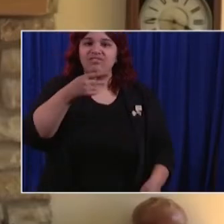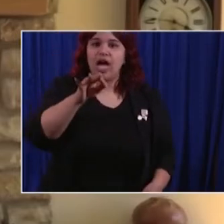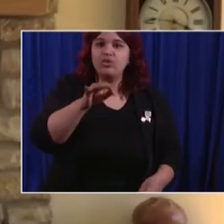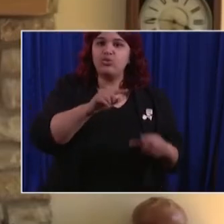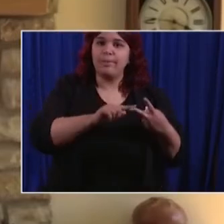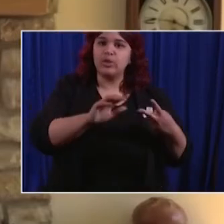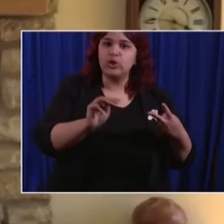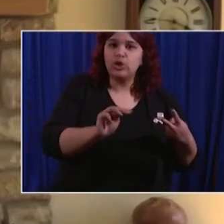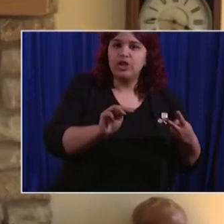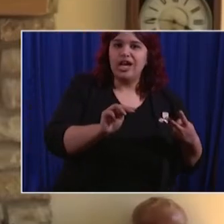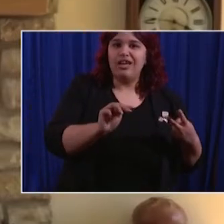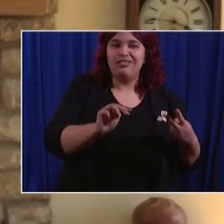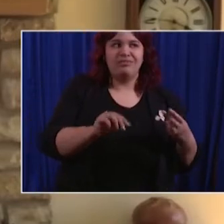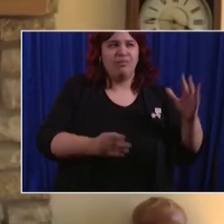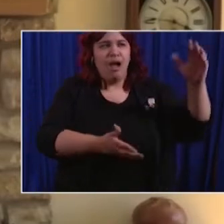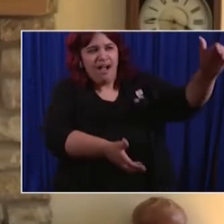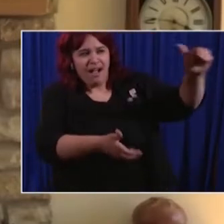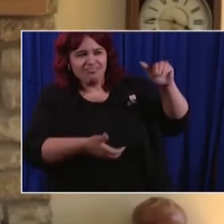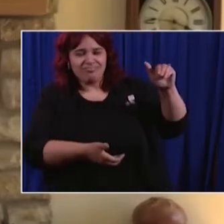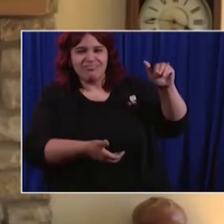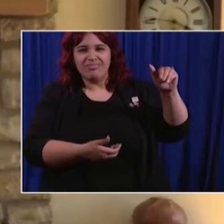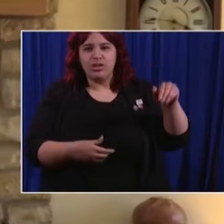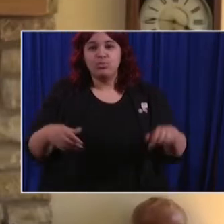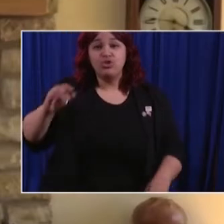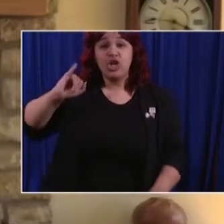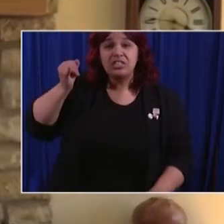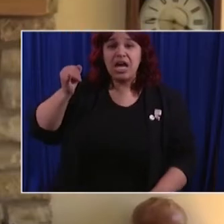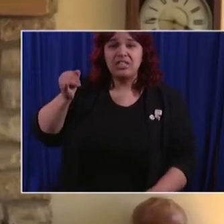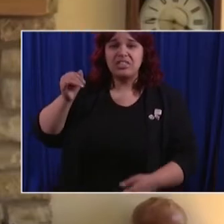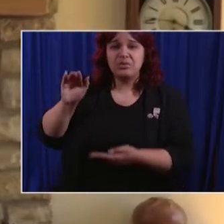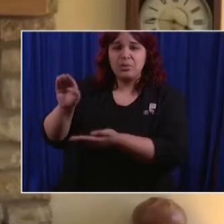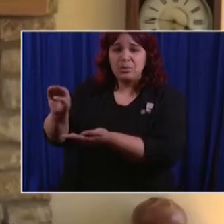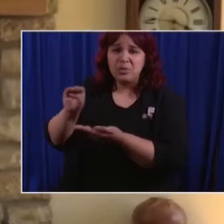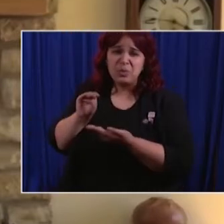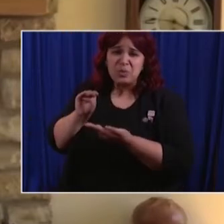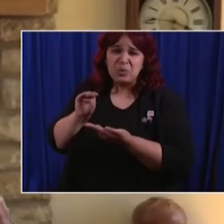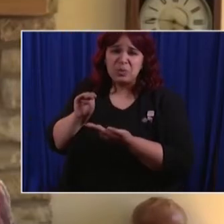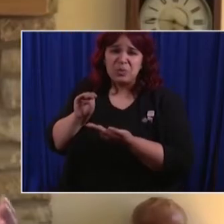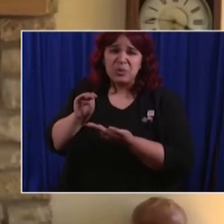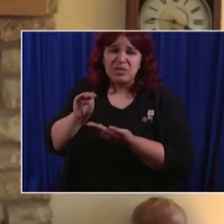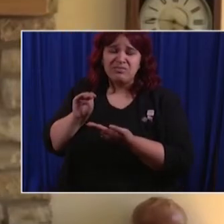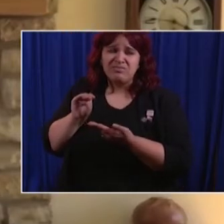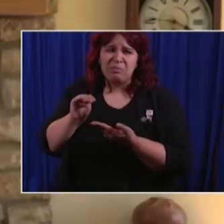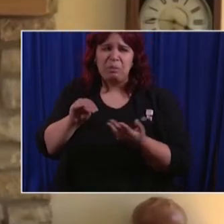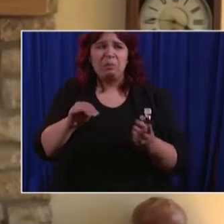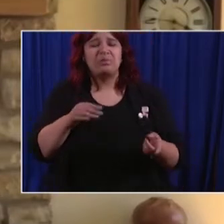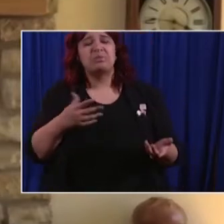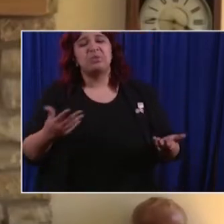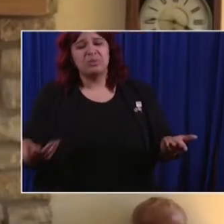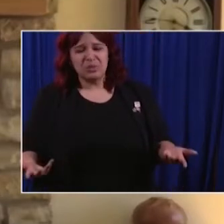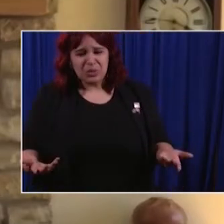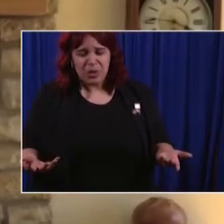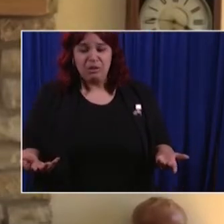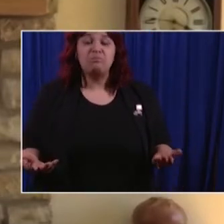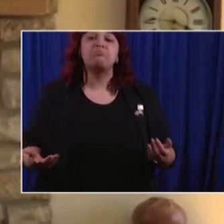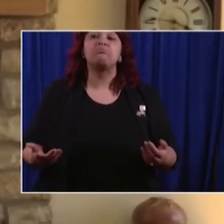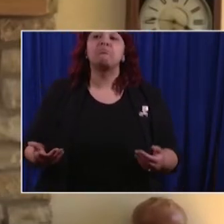MODERNA AND PFIZER SO WE'RE GOING TO CONTINUE TO PUSH THOSE OUT AS QUICKLY AS WE CAN. WE URGE PEOPLE TO GET THE VACCINATION AND WE'LL SEE